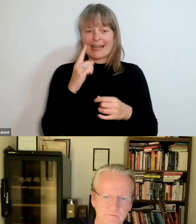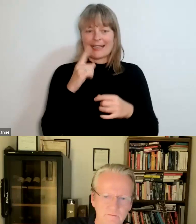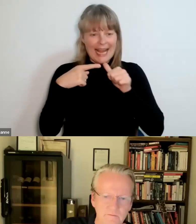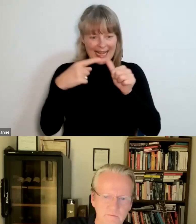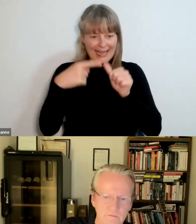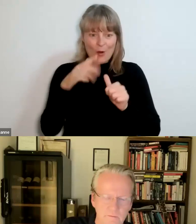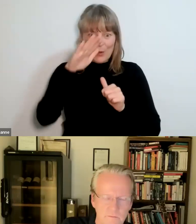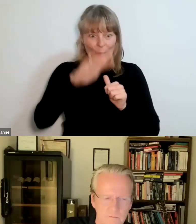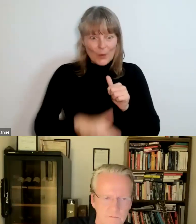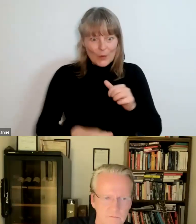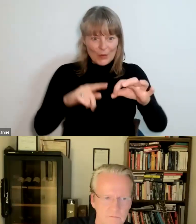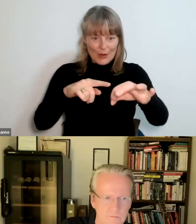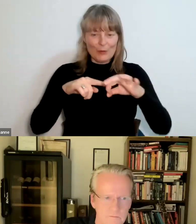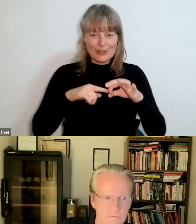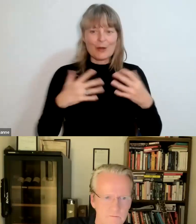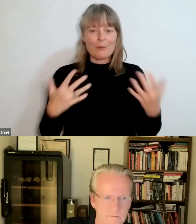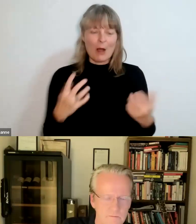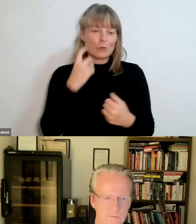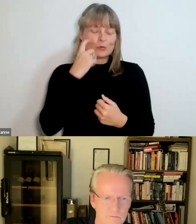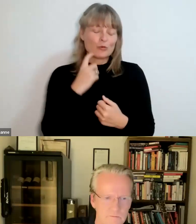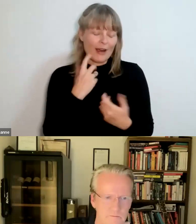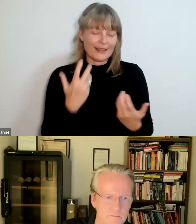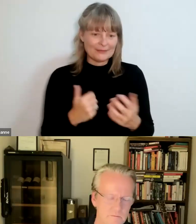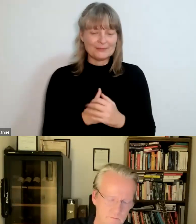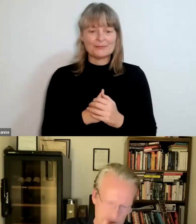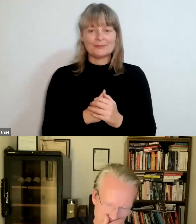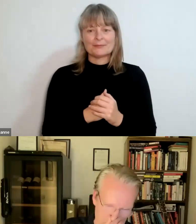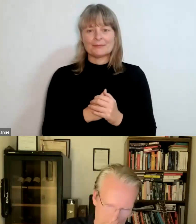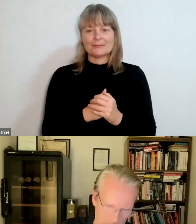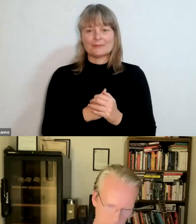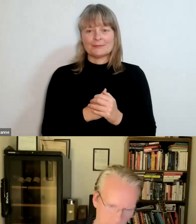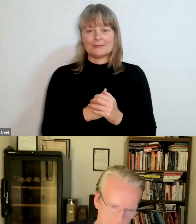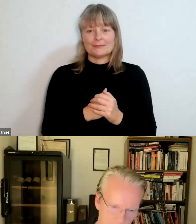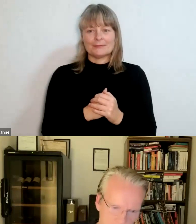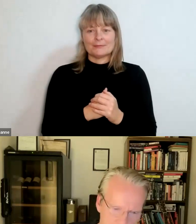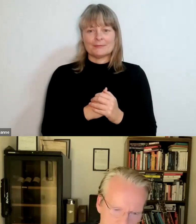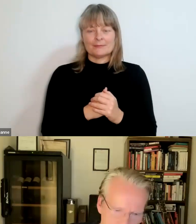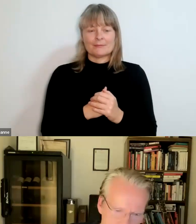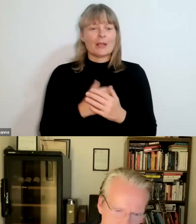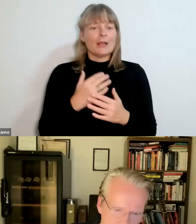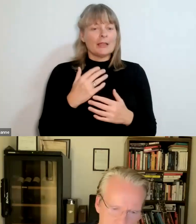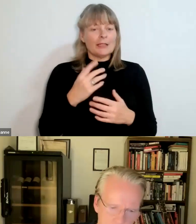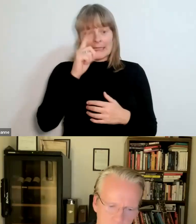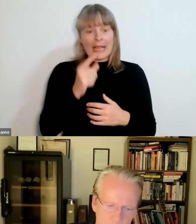I can say in advance that we have a lot of people listening in so I may not be able to get